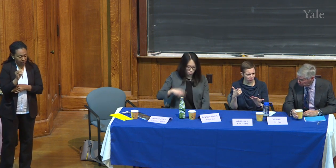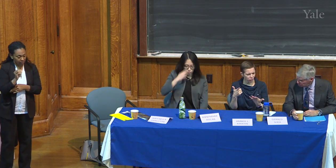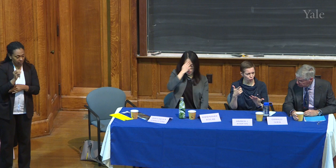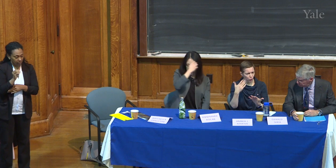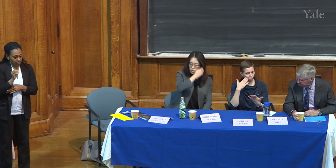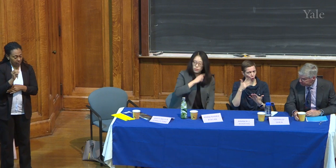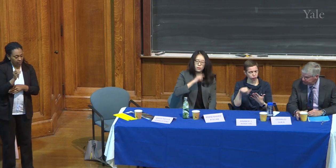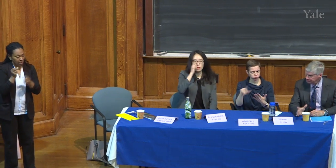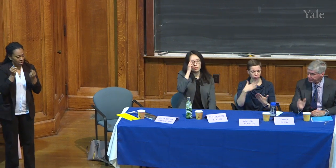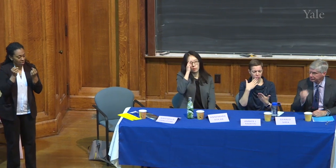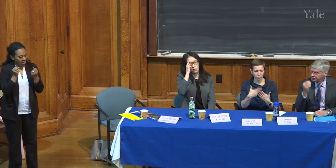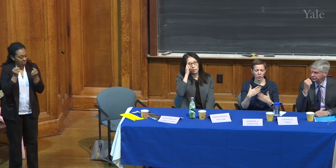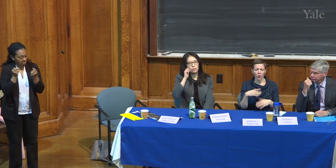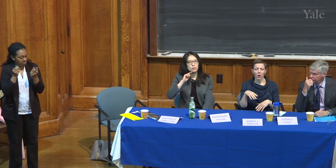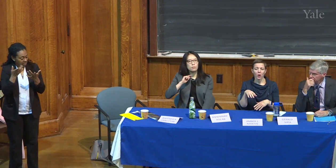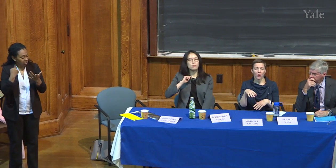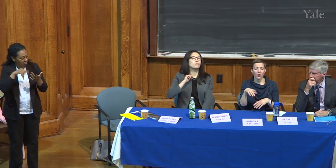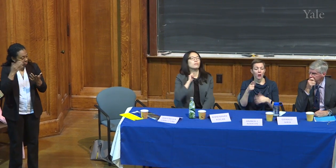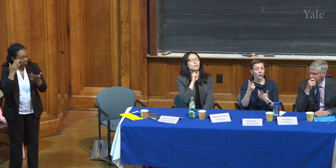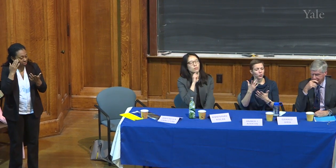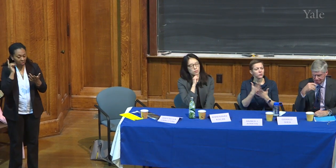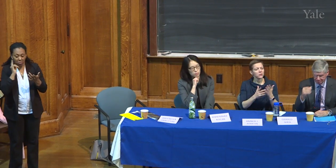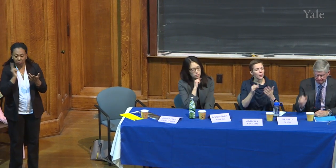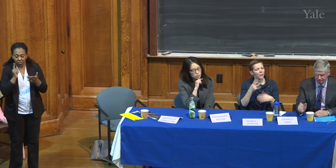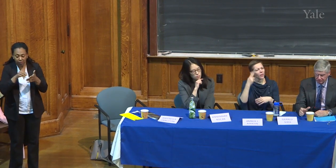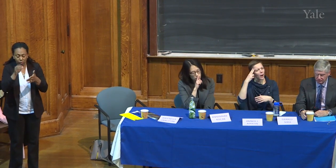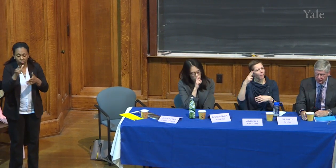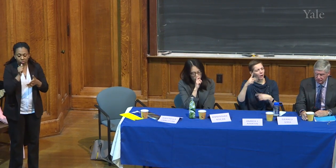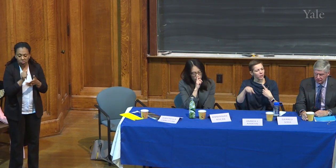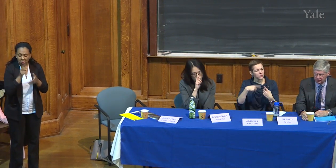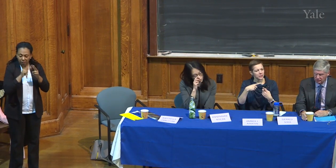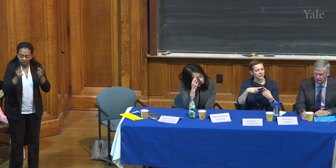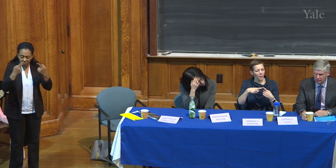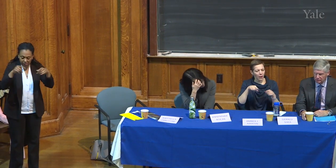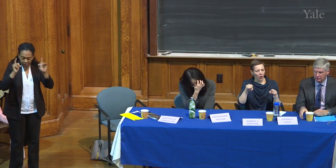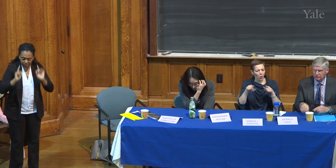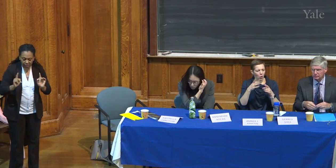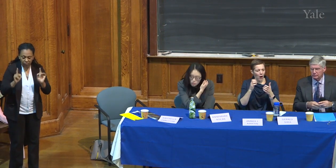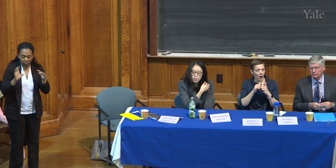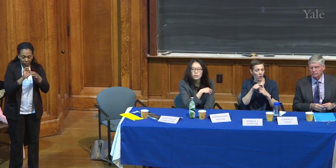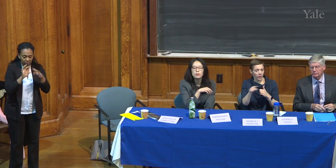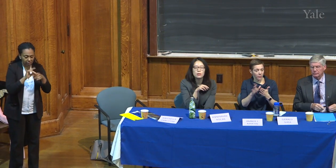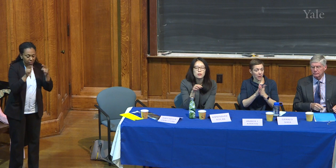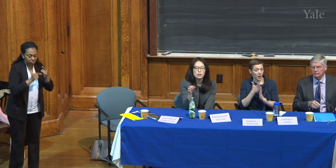There are, we know, Deaf students who are very successful in terms of literacy skills.